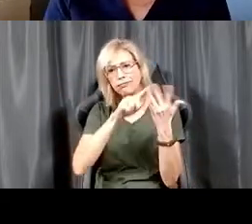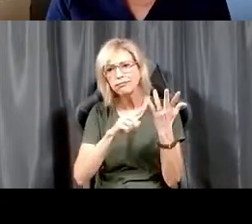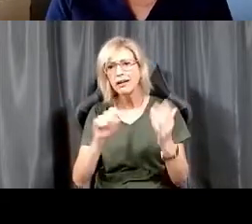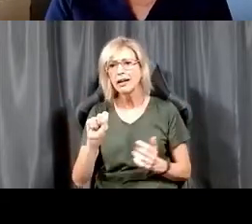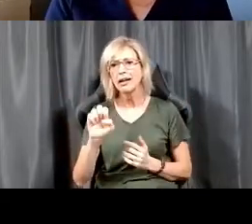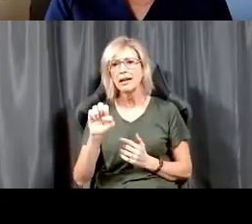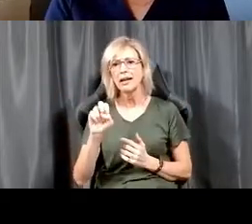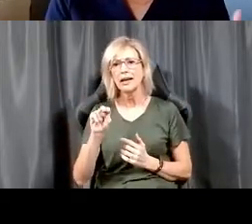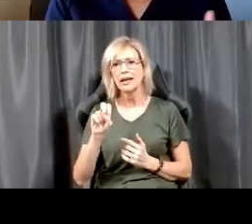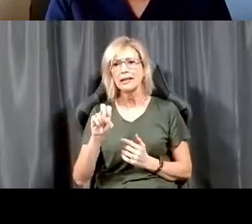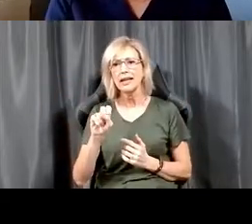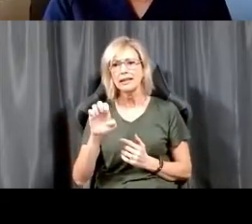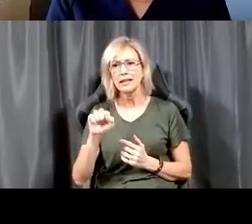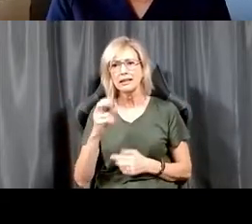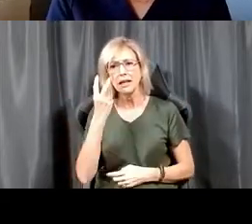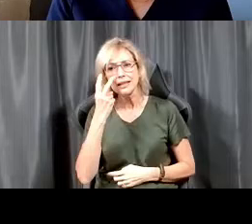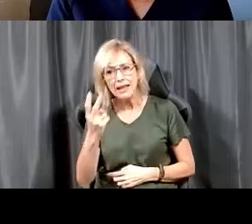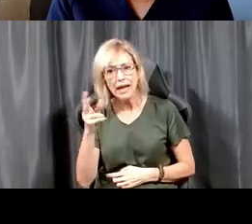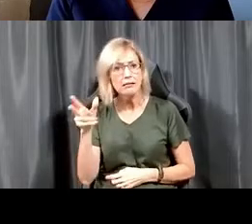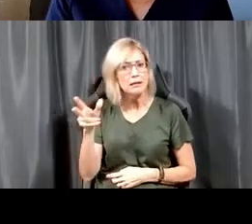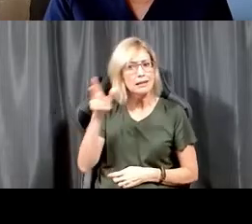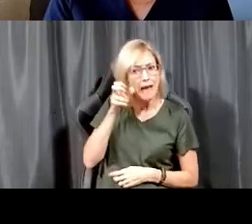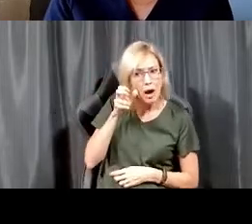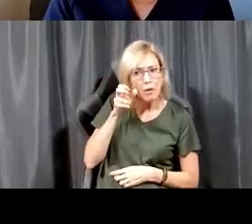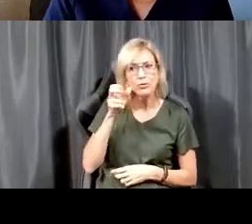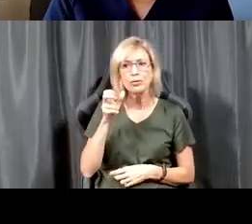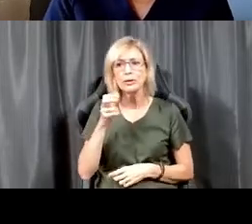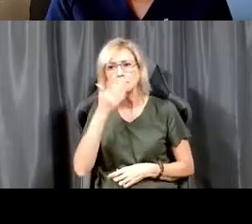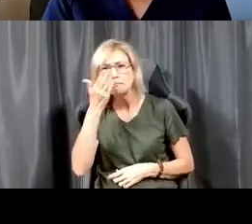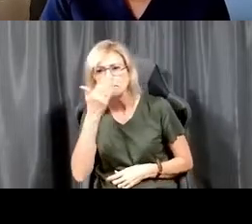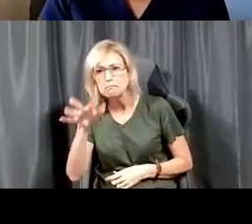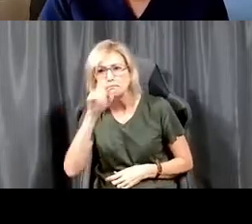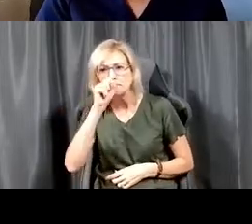So sight, sound, smell, taste, hearing,